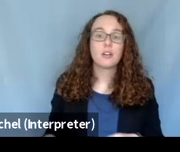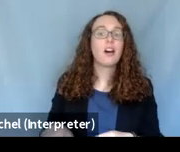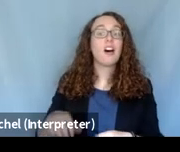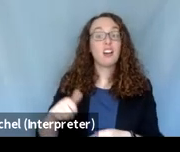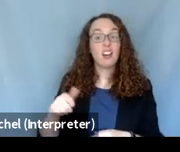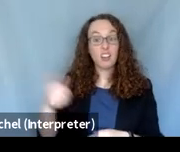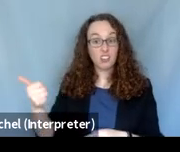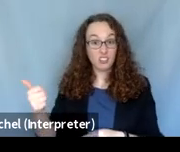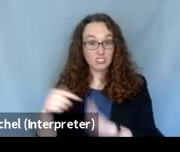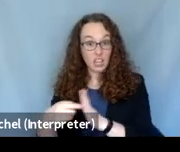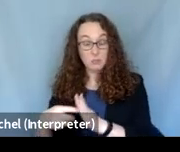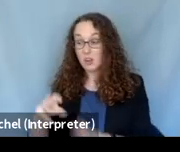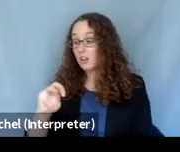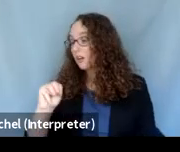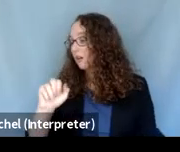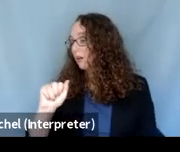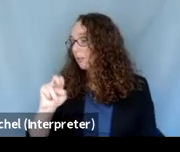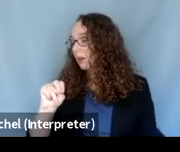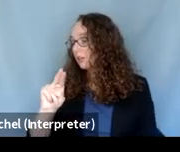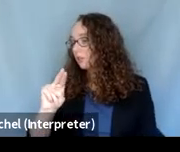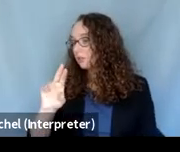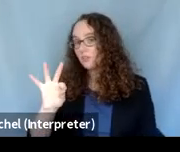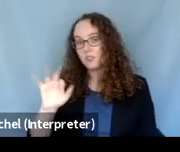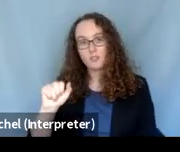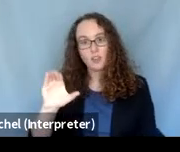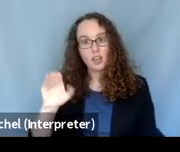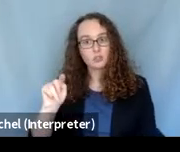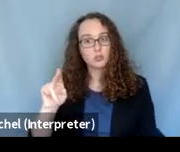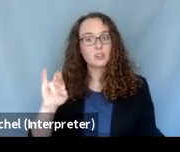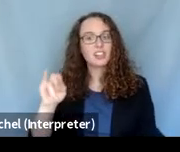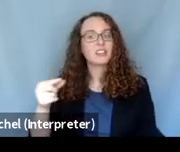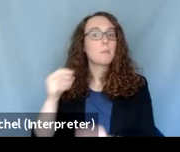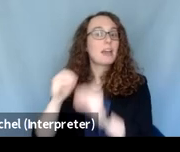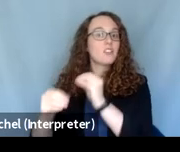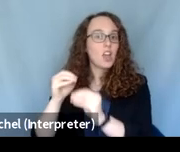those, and air conditioning as well. They're great pathways and I would